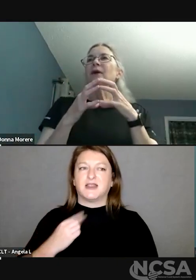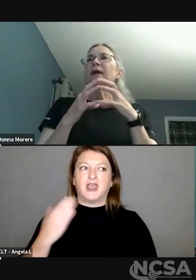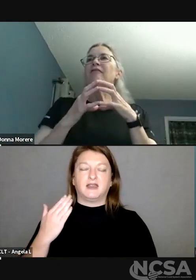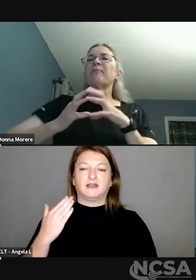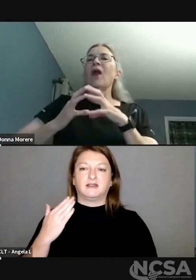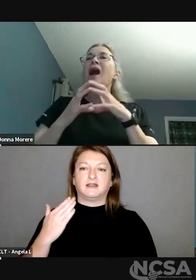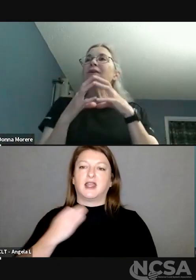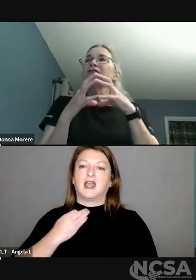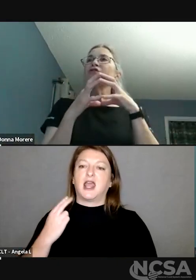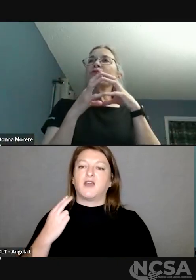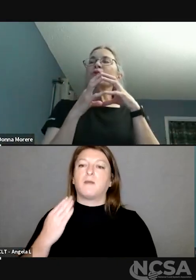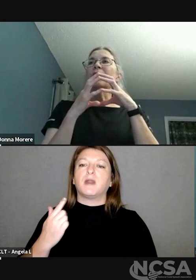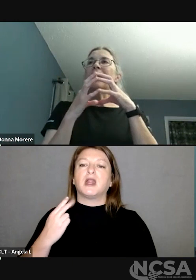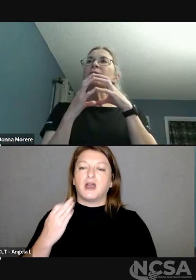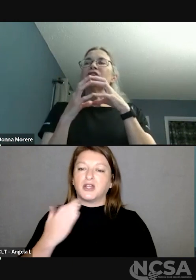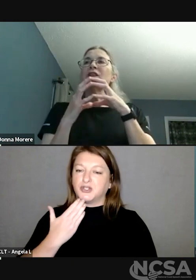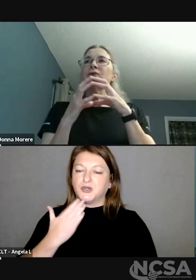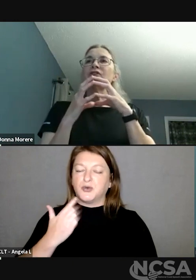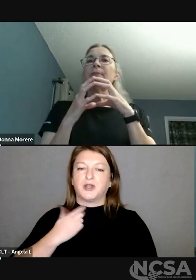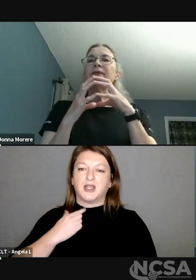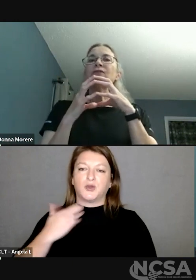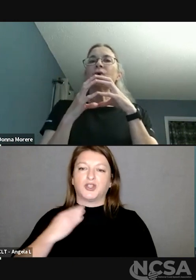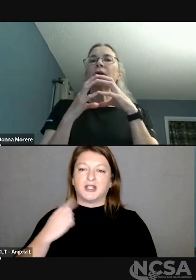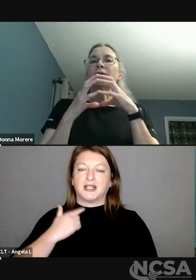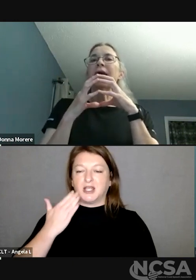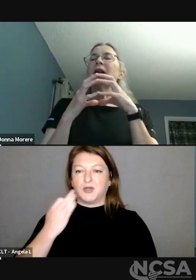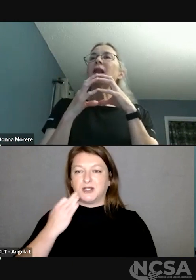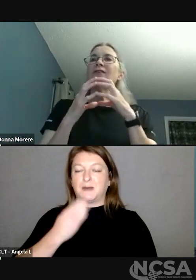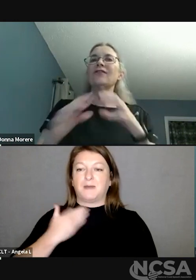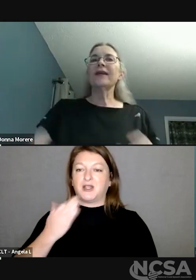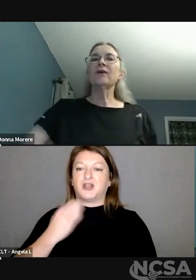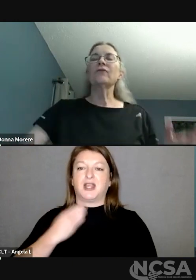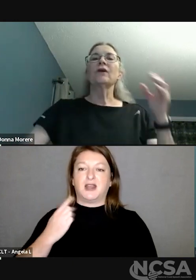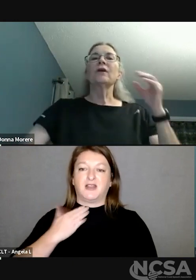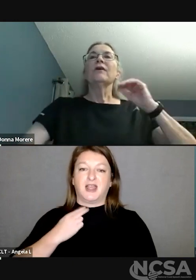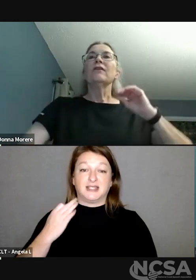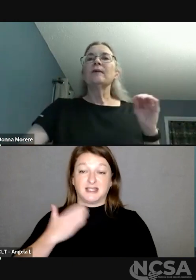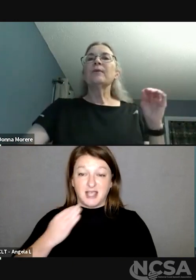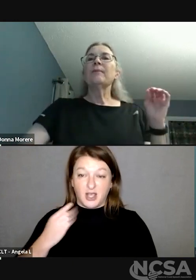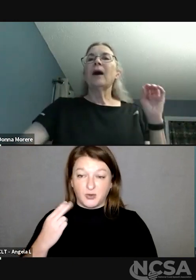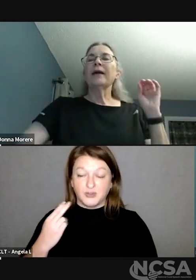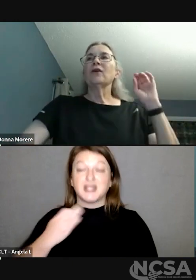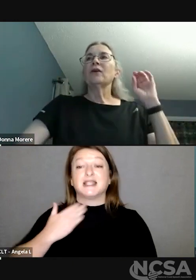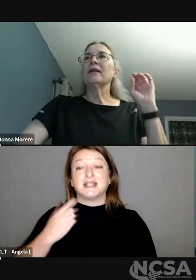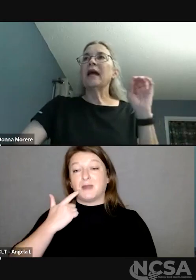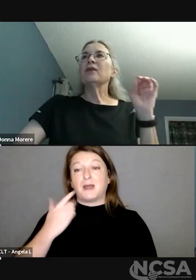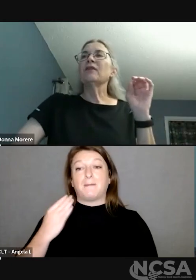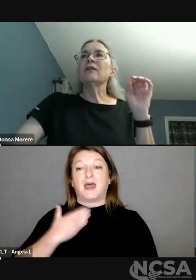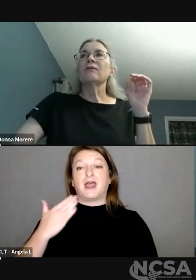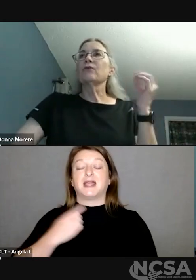have blocks to language and literacy based on analyzing sounds simply by adapting through